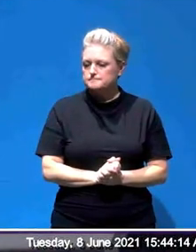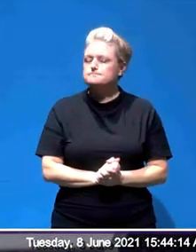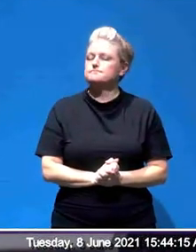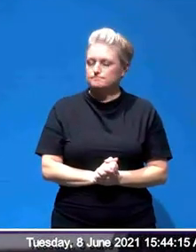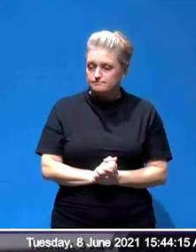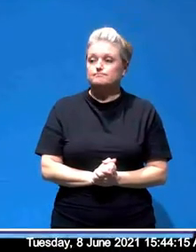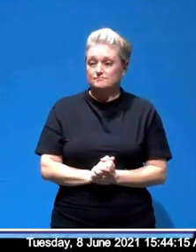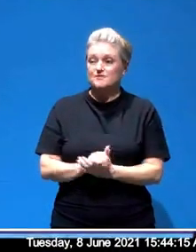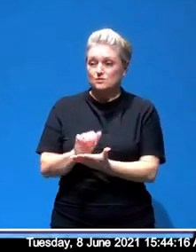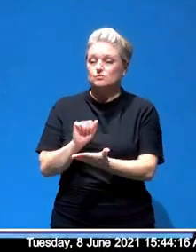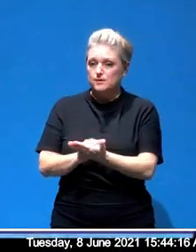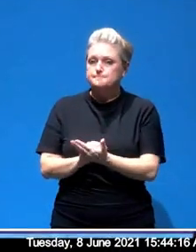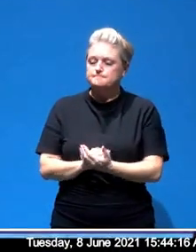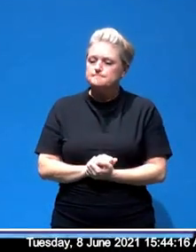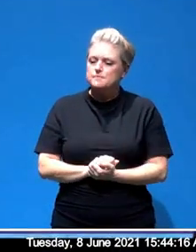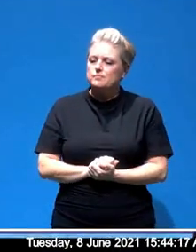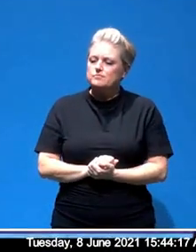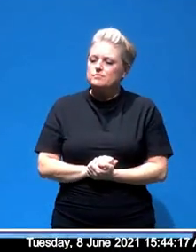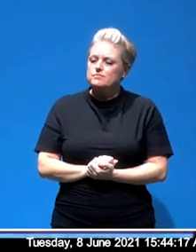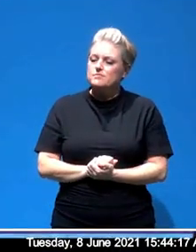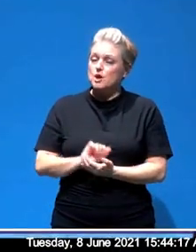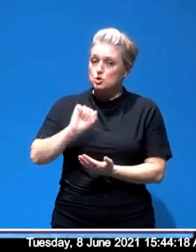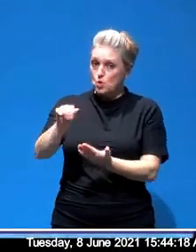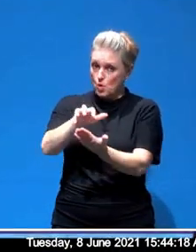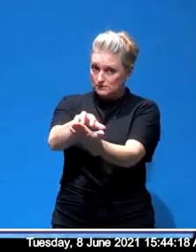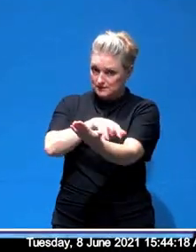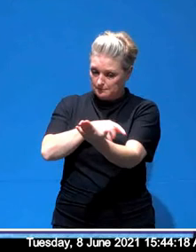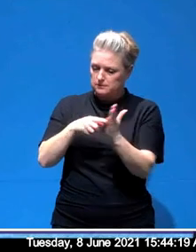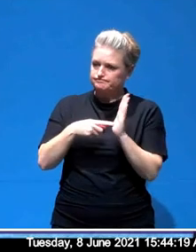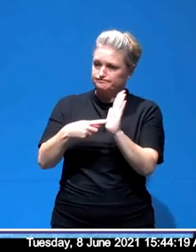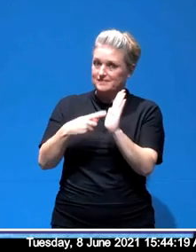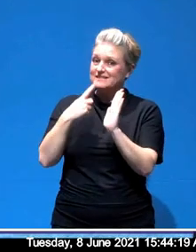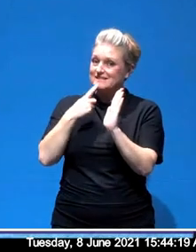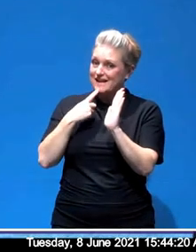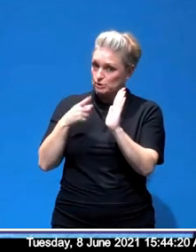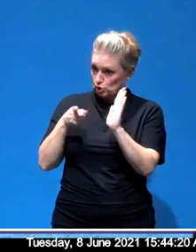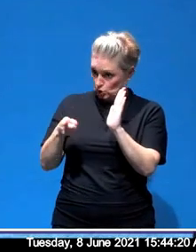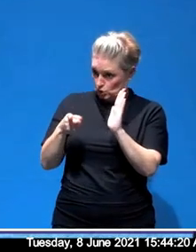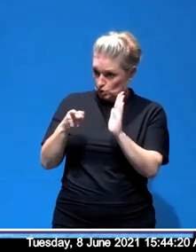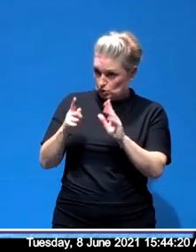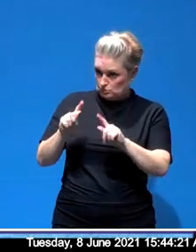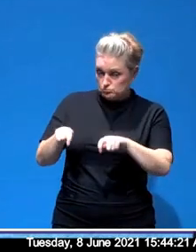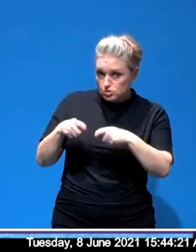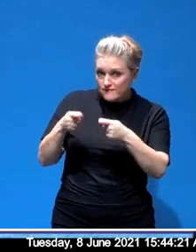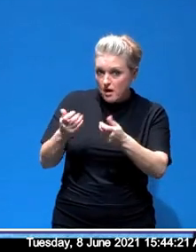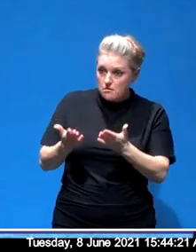You gave some evidence in your statement that you provided some counselling and support for the Rogers family.